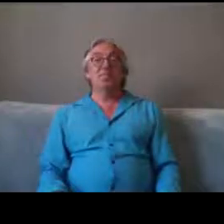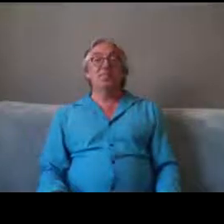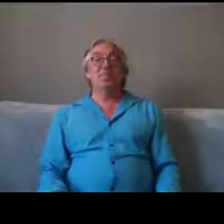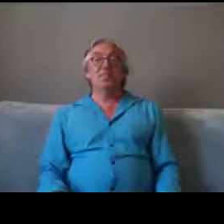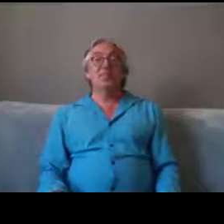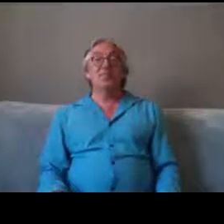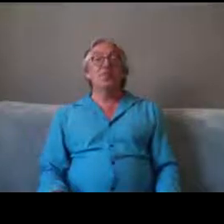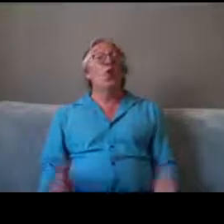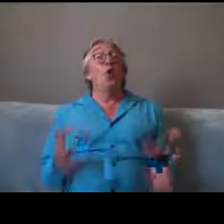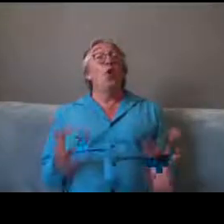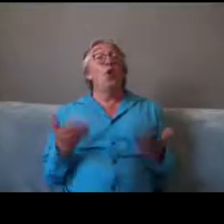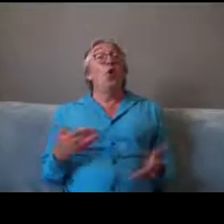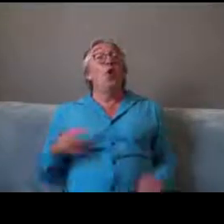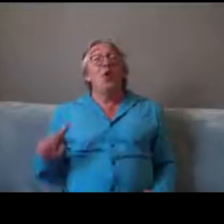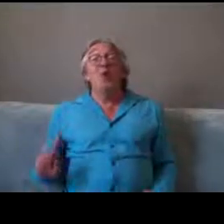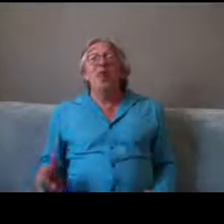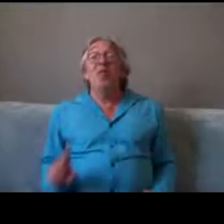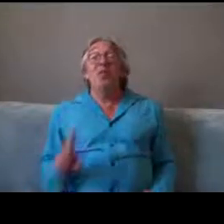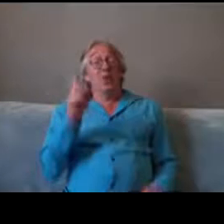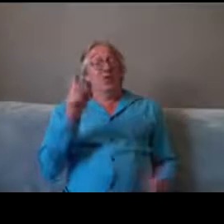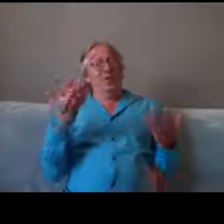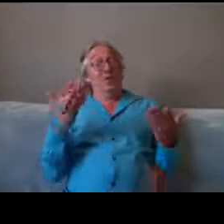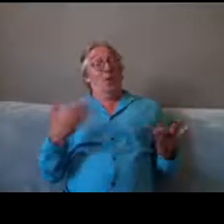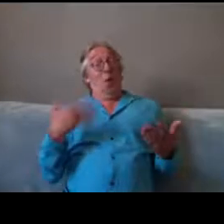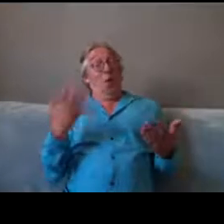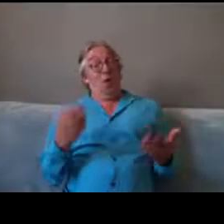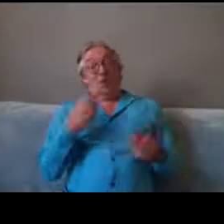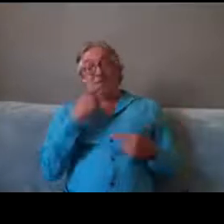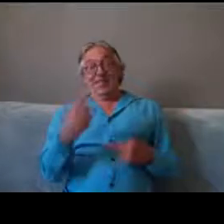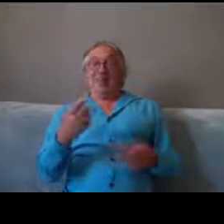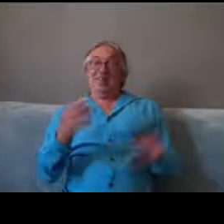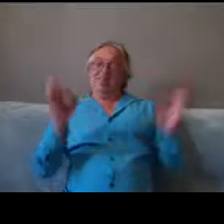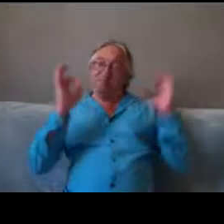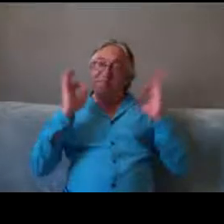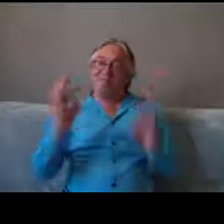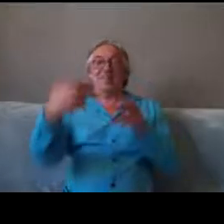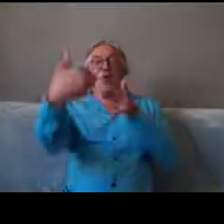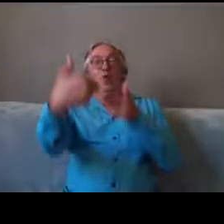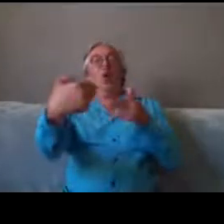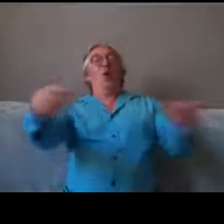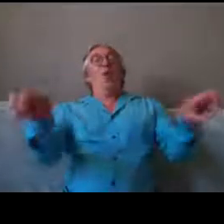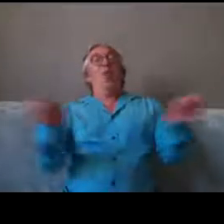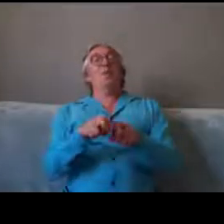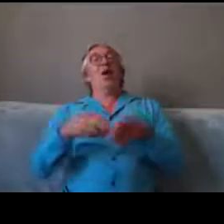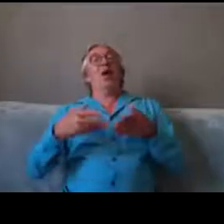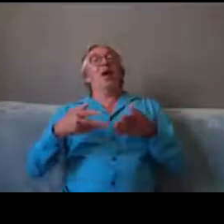and what it offers for people with disabilities. Then we'll hear from Dominique Montagnese.